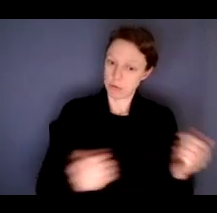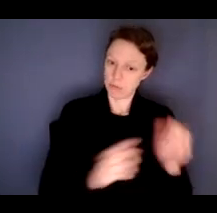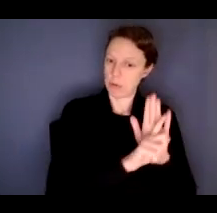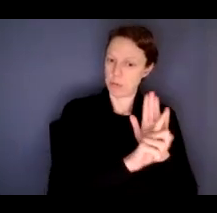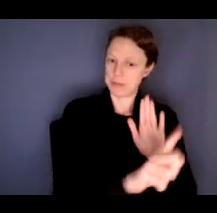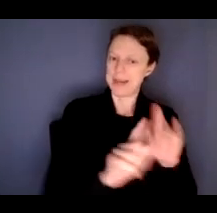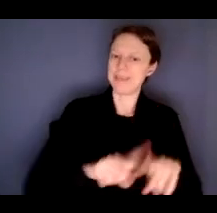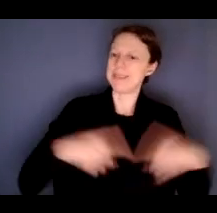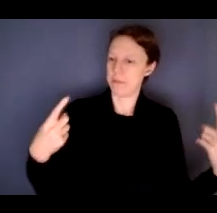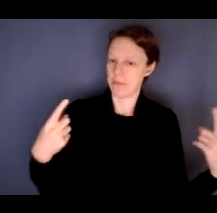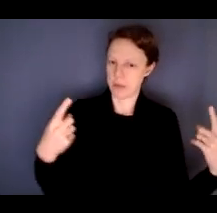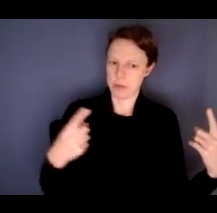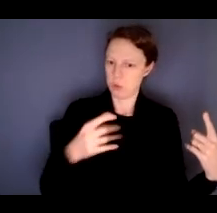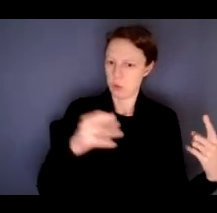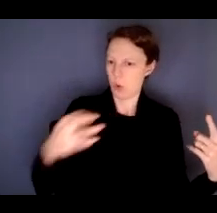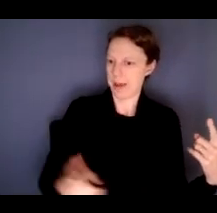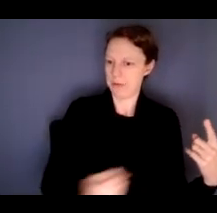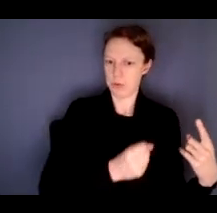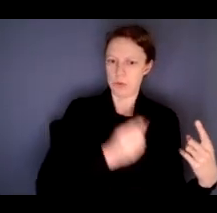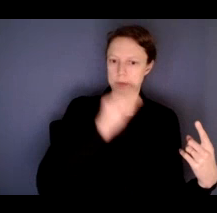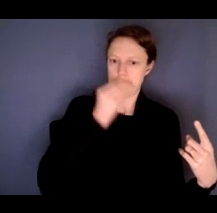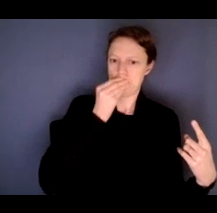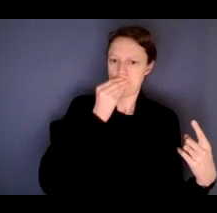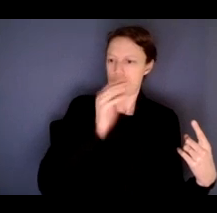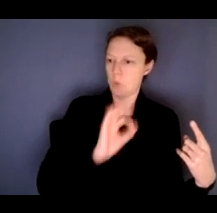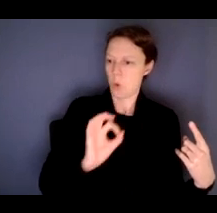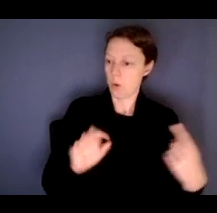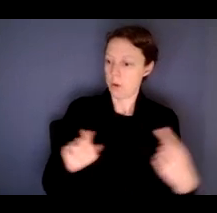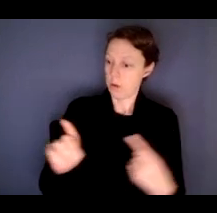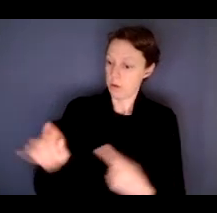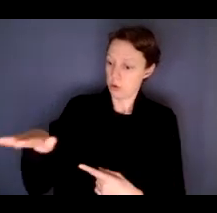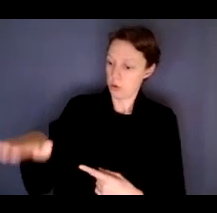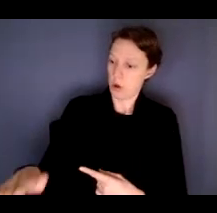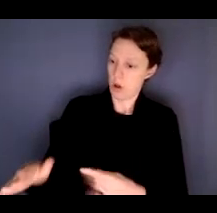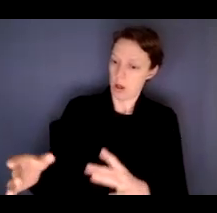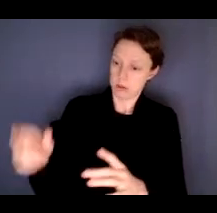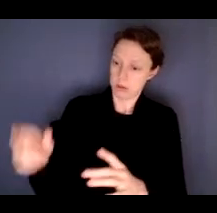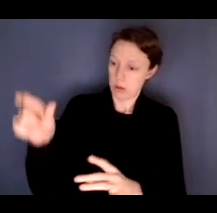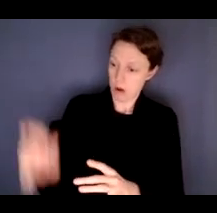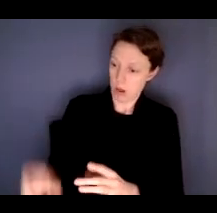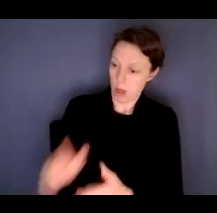And we also take instructions from a child, rather than running a case on a best interest